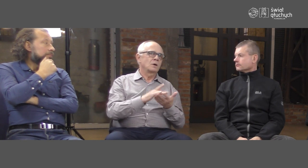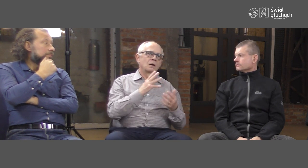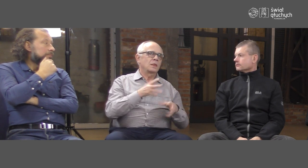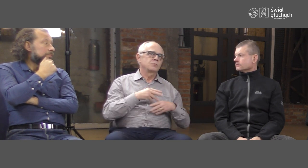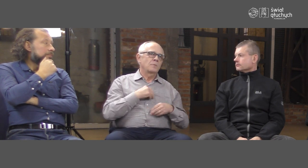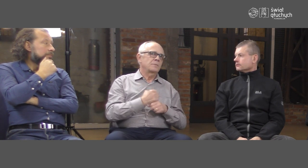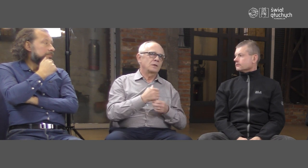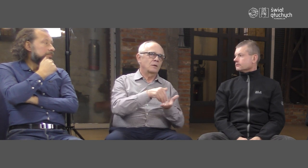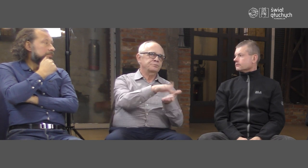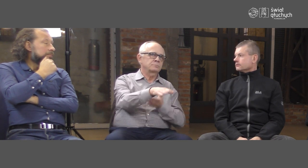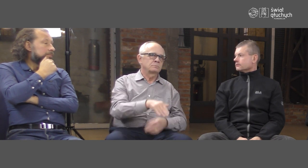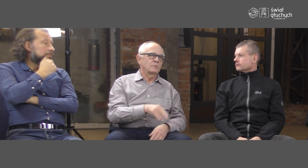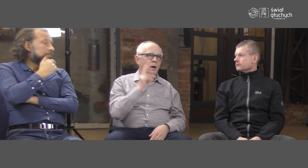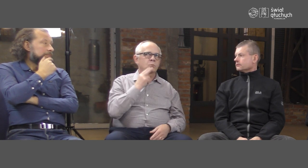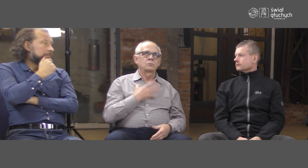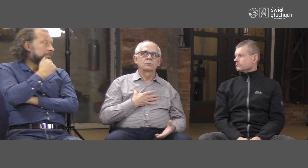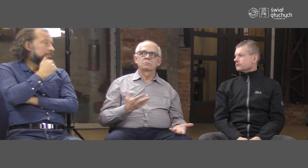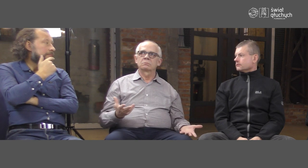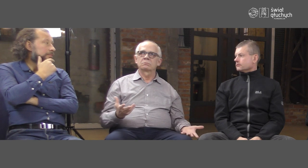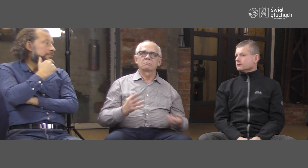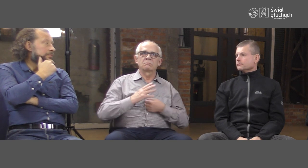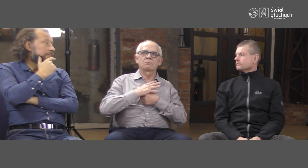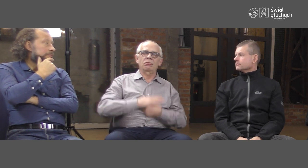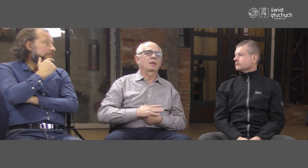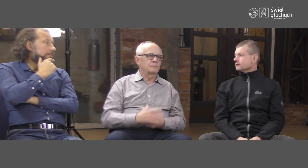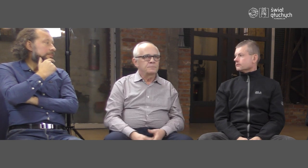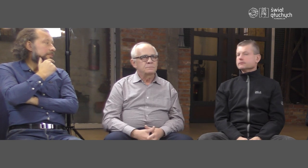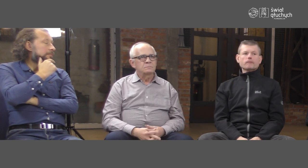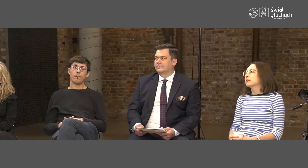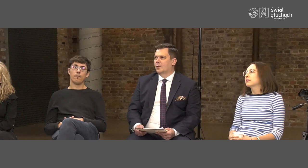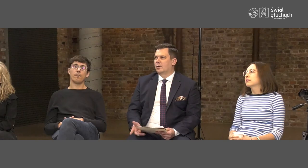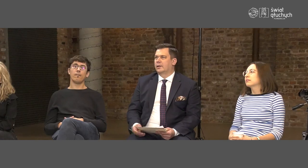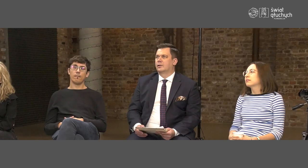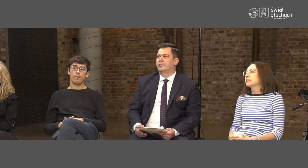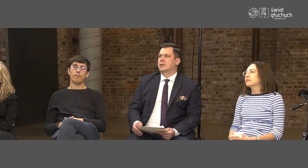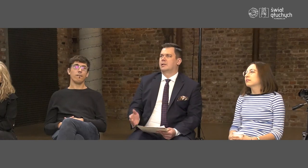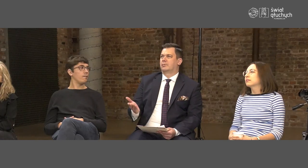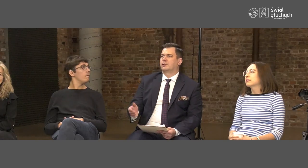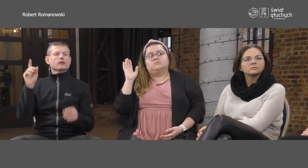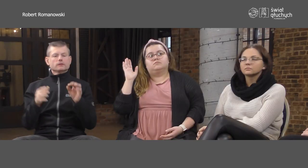and I'm sorry, we can't accept to work". And then deaf people feel discriminated against. [Tomasz]: OK. Please.